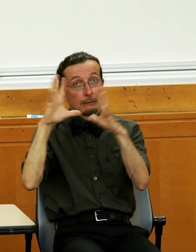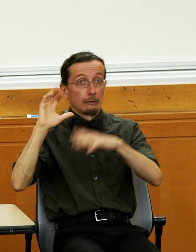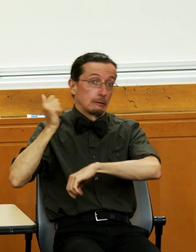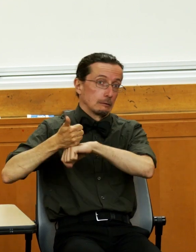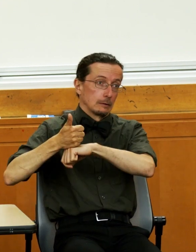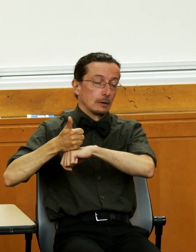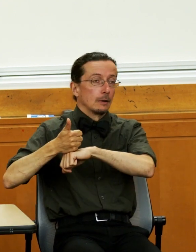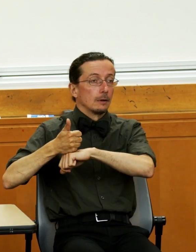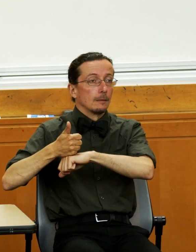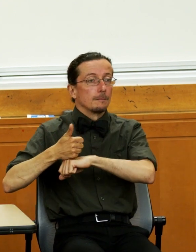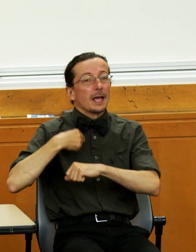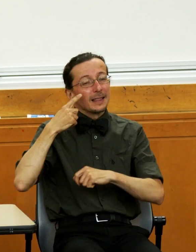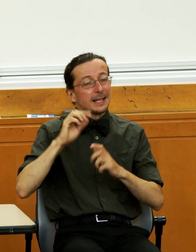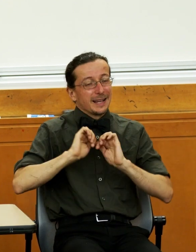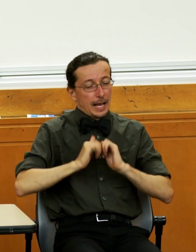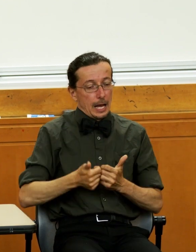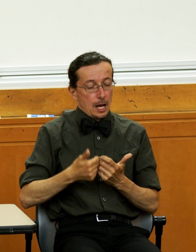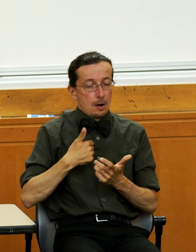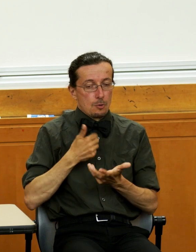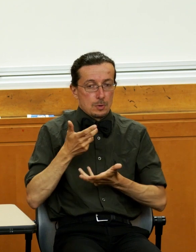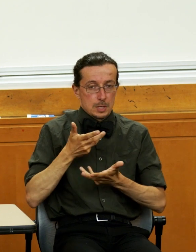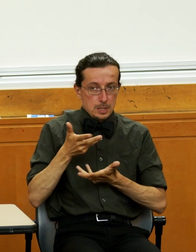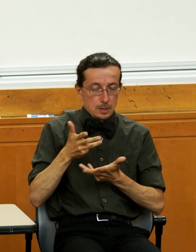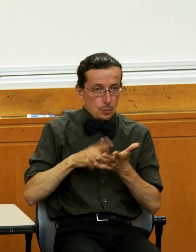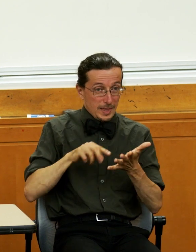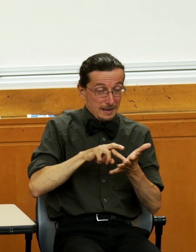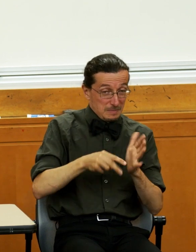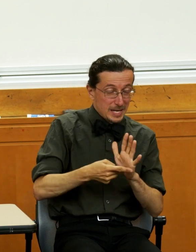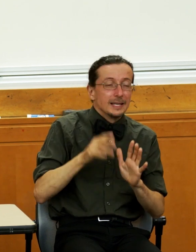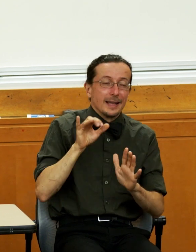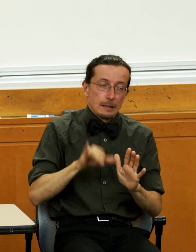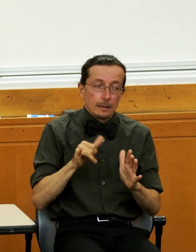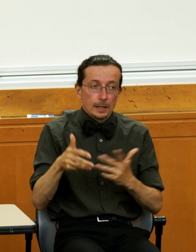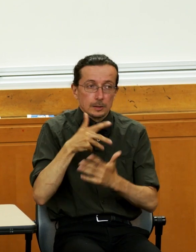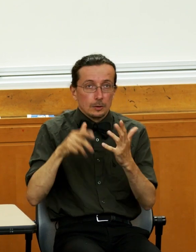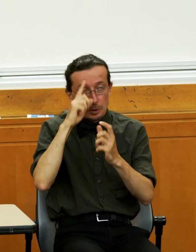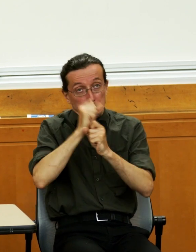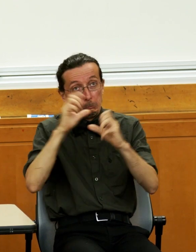how disability should be treated and what it means is socially constructed, but there are conditions,